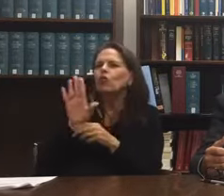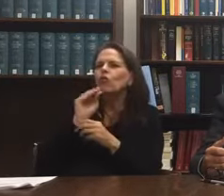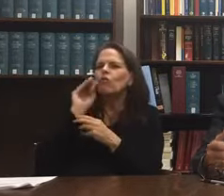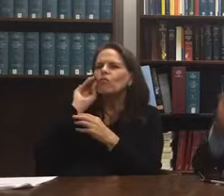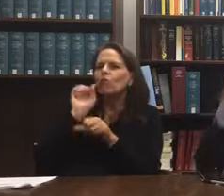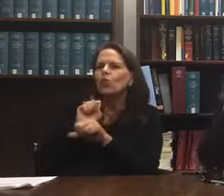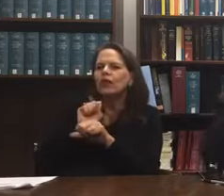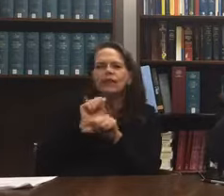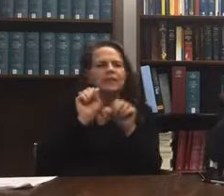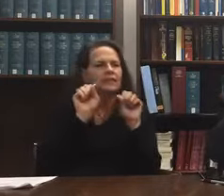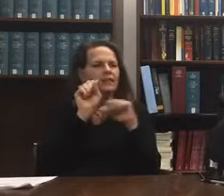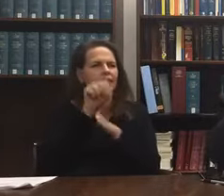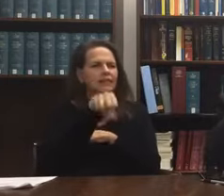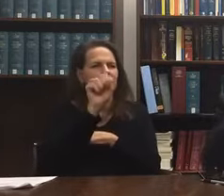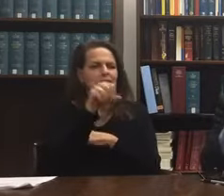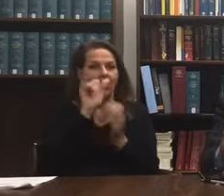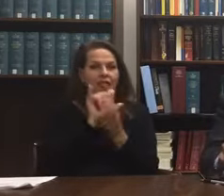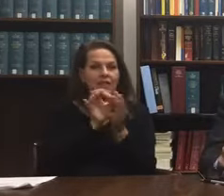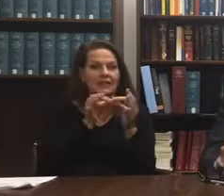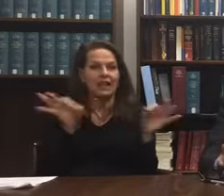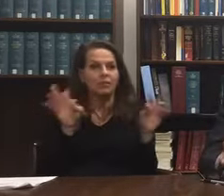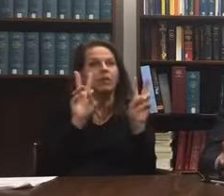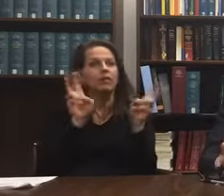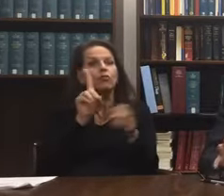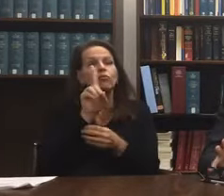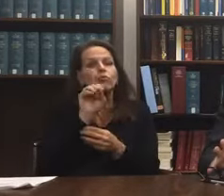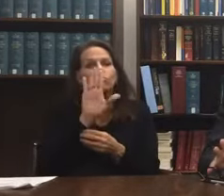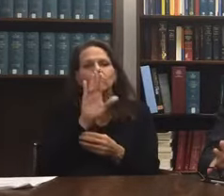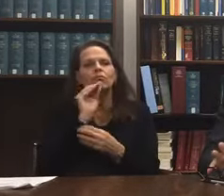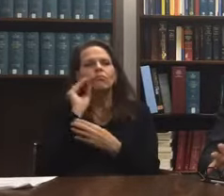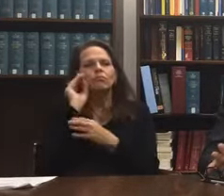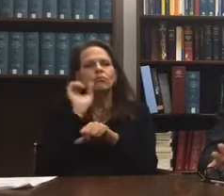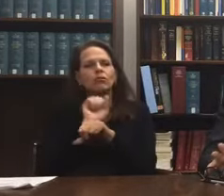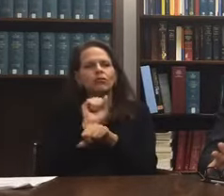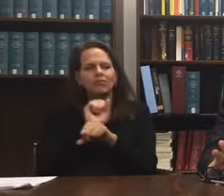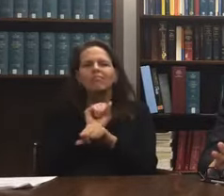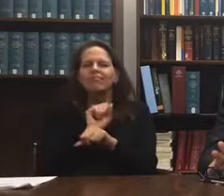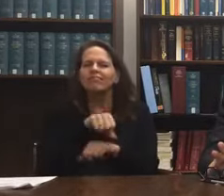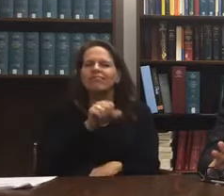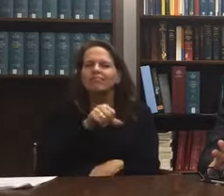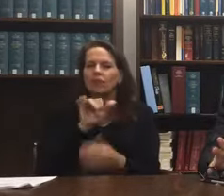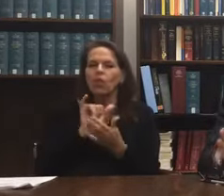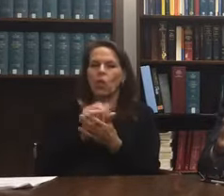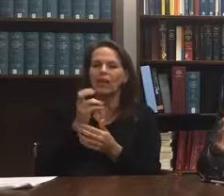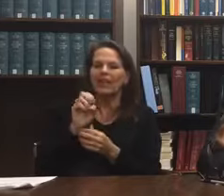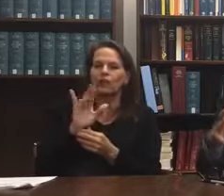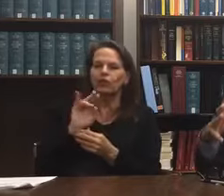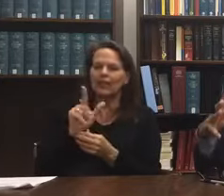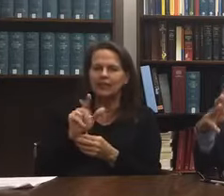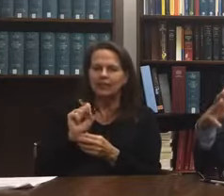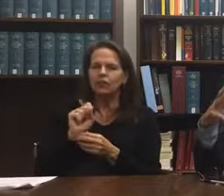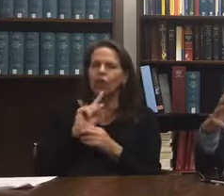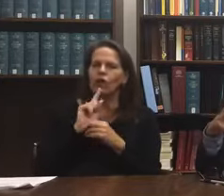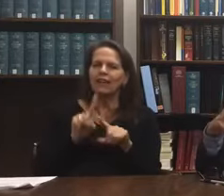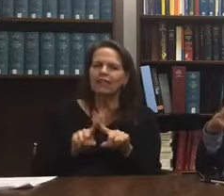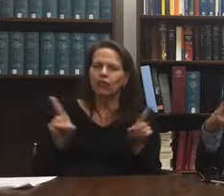in that statement do your homework so these hearings are different than regular trials and a regular trial you've done discovery what we call